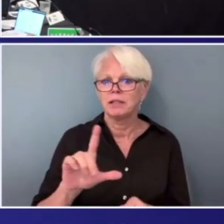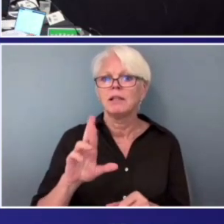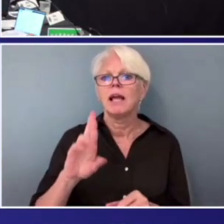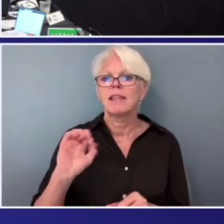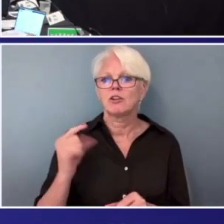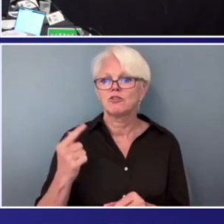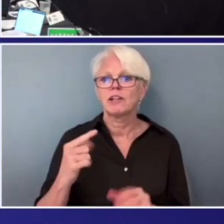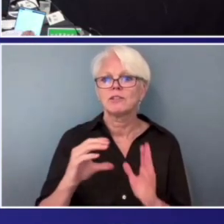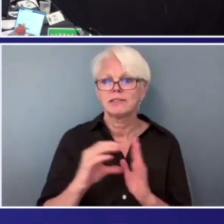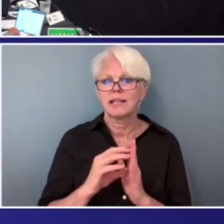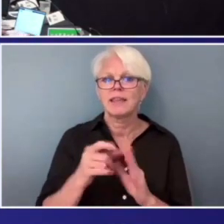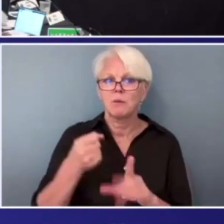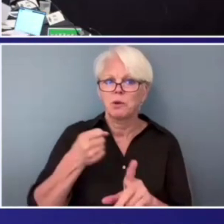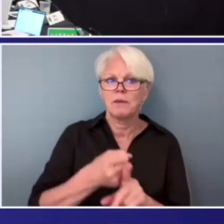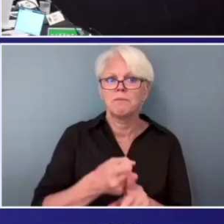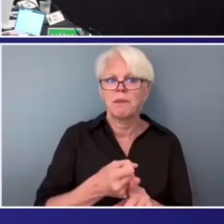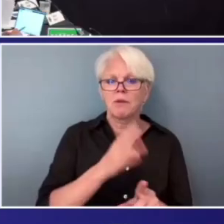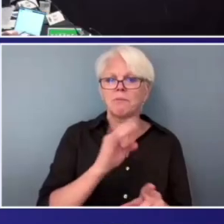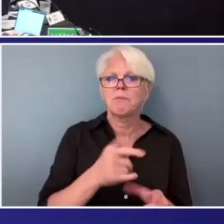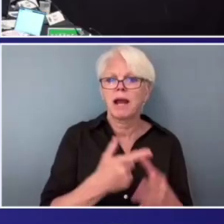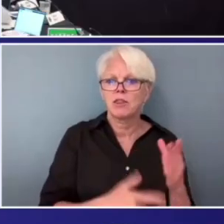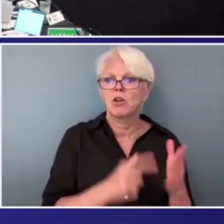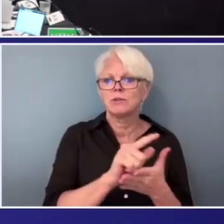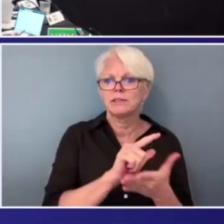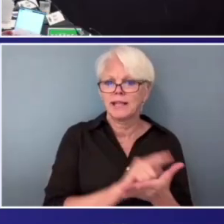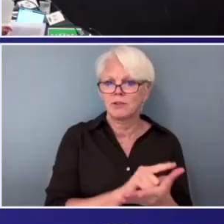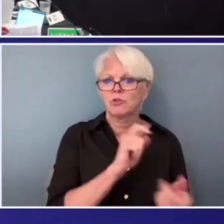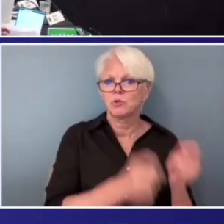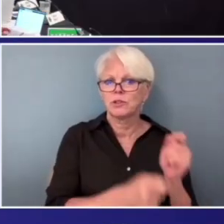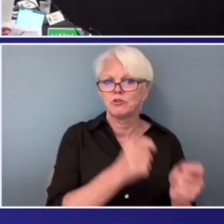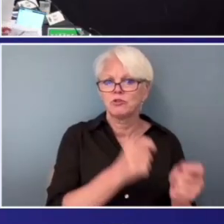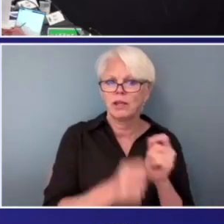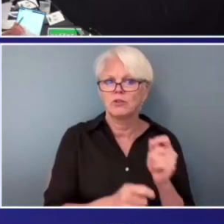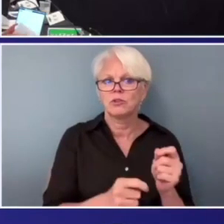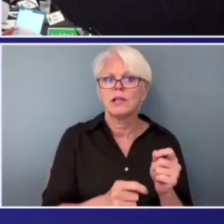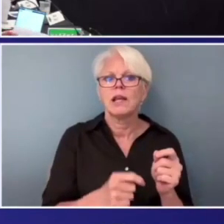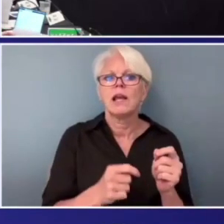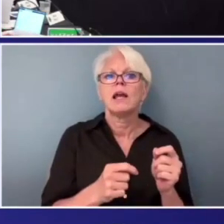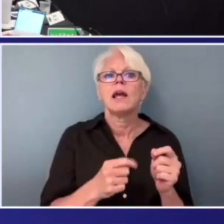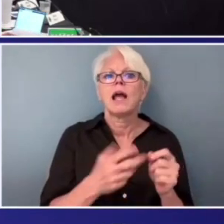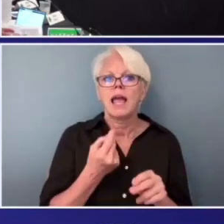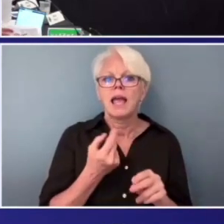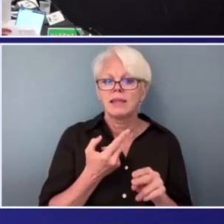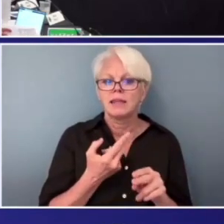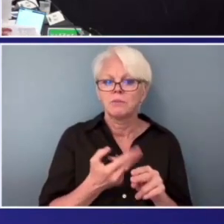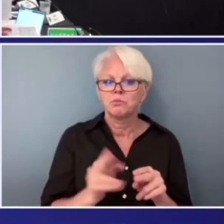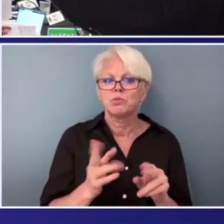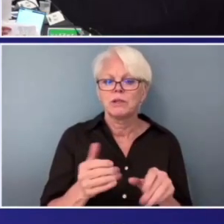impacted by those statutory changes and the brief proposal regarding the IDR plans.